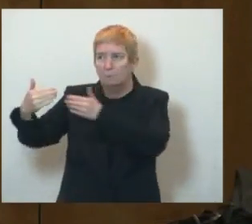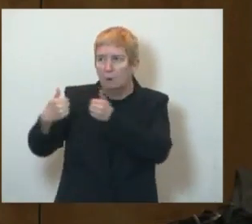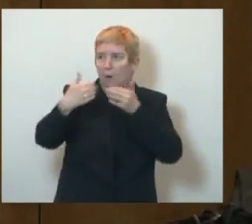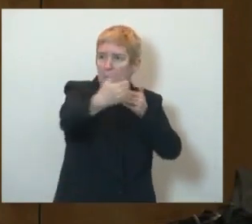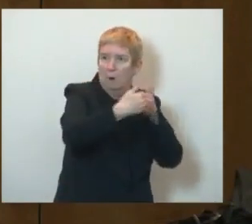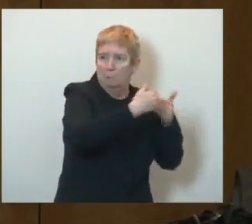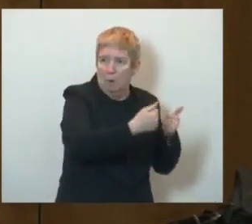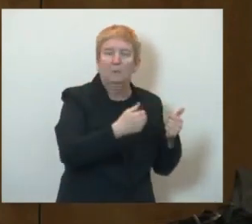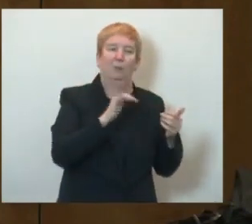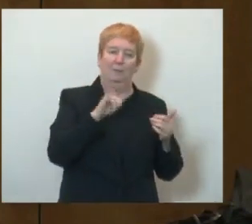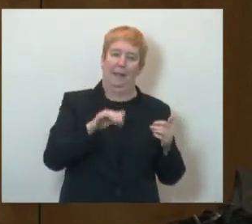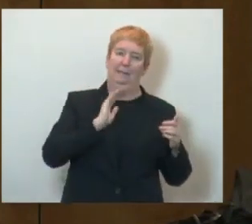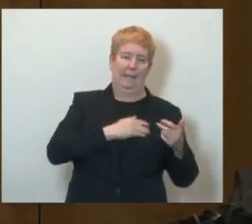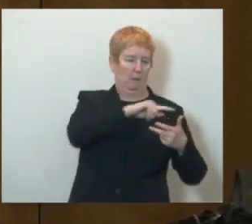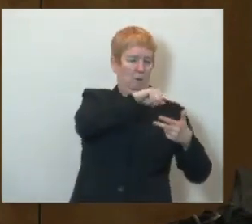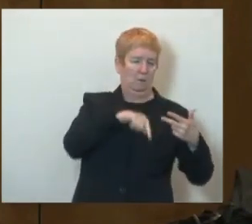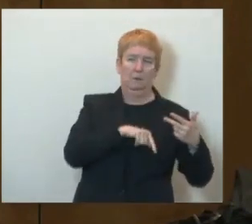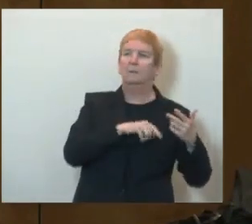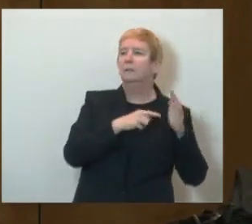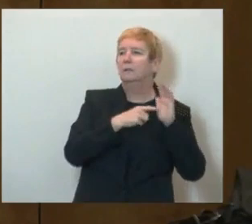THEY WERE SIX FEET APART, YOU KNOW, THINGS LIKE THAT.